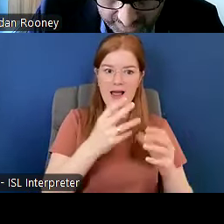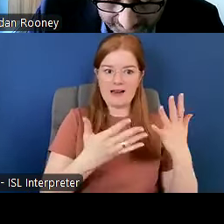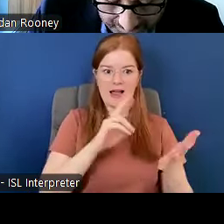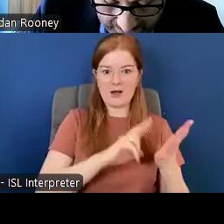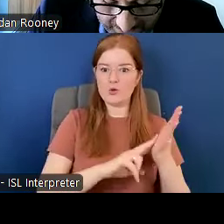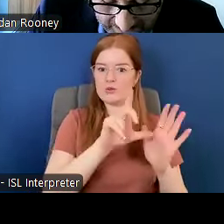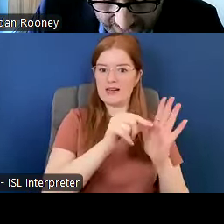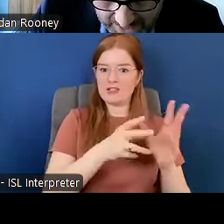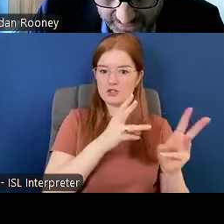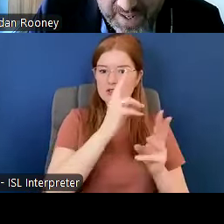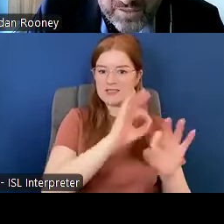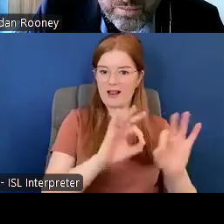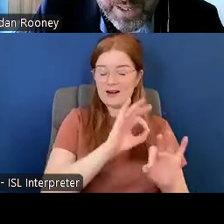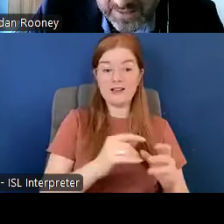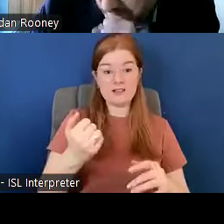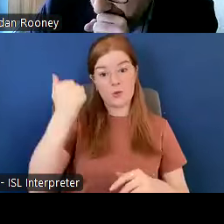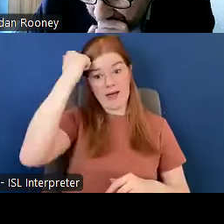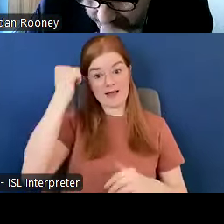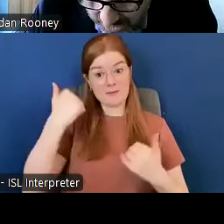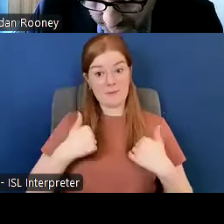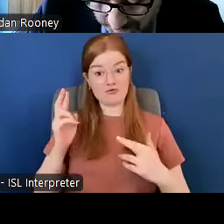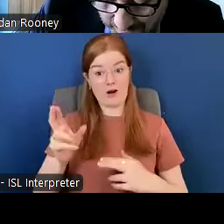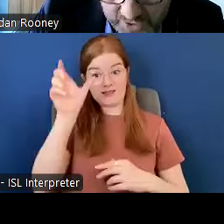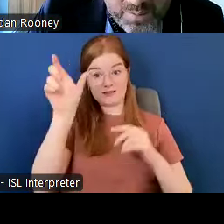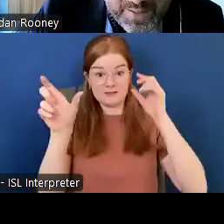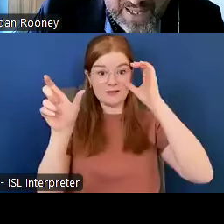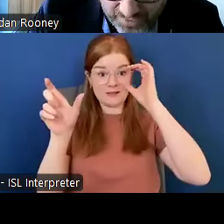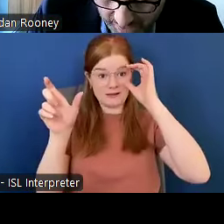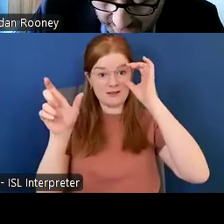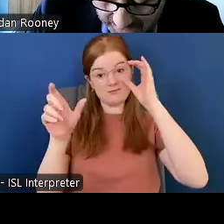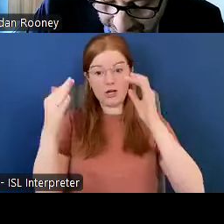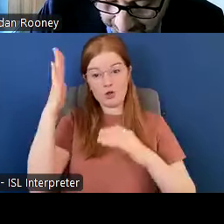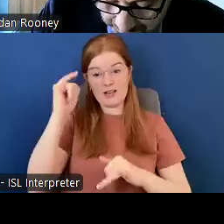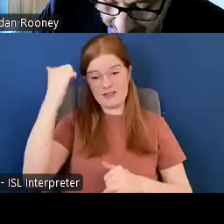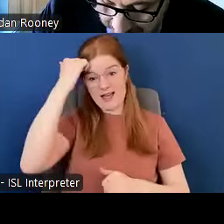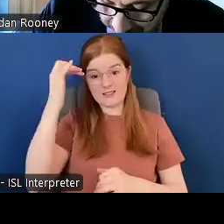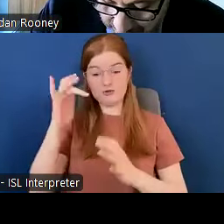work. The head of the man on the right, excuse me, presumably, the head of Christ is